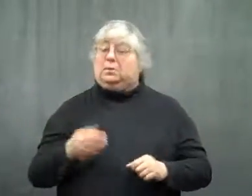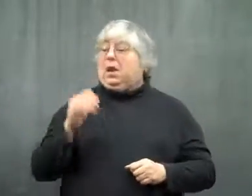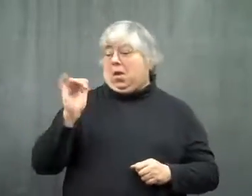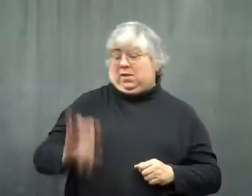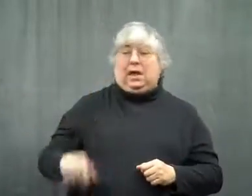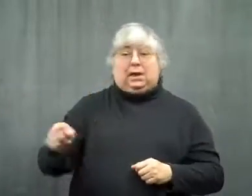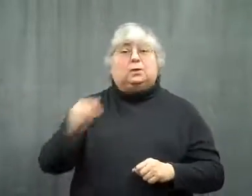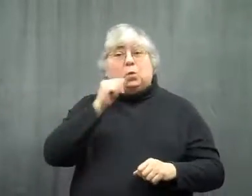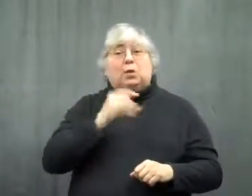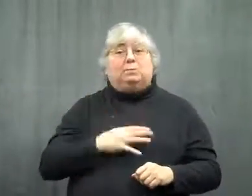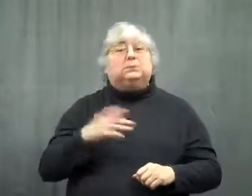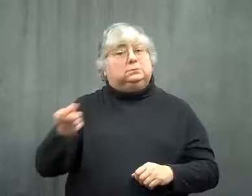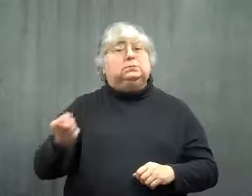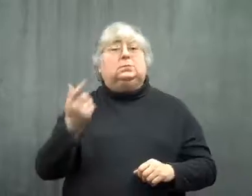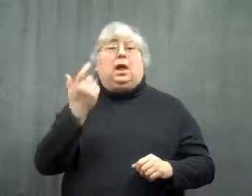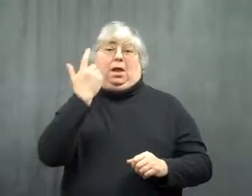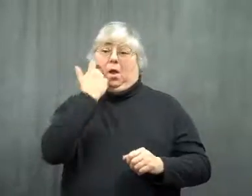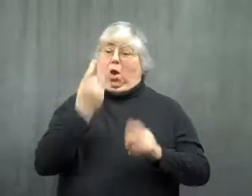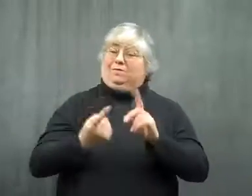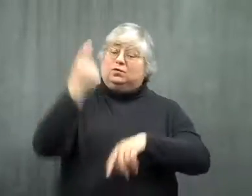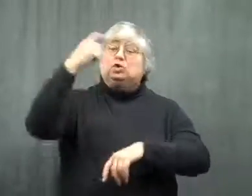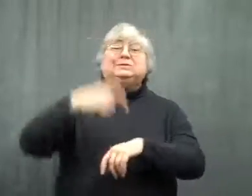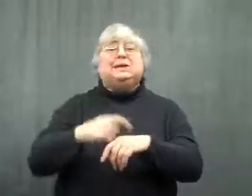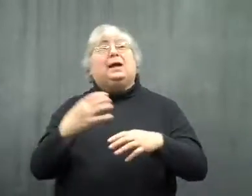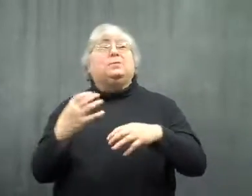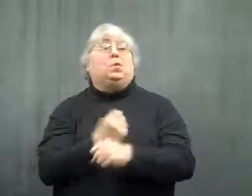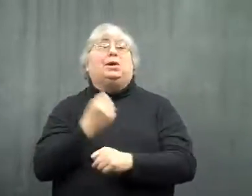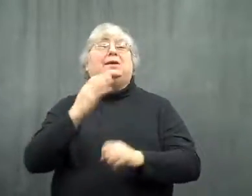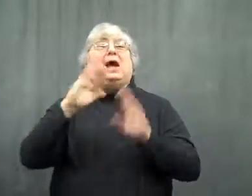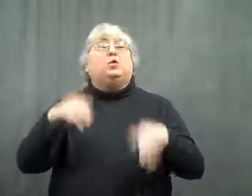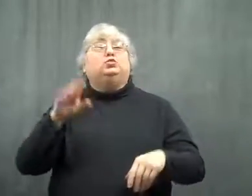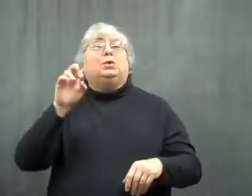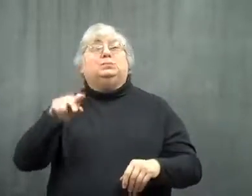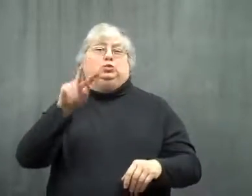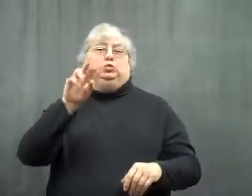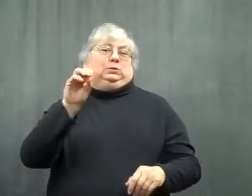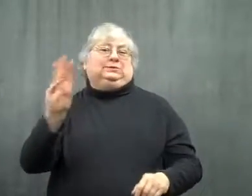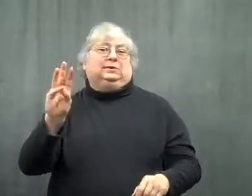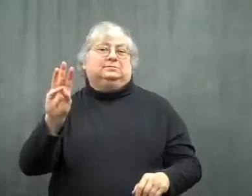She first won her seat in the House of Representatives in 2006.